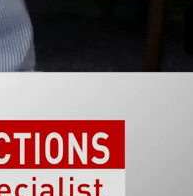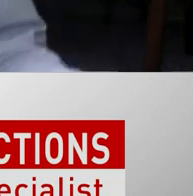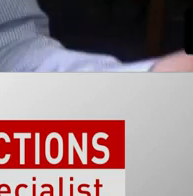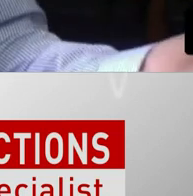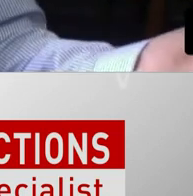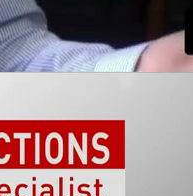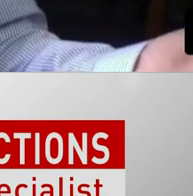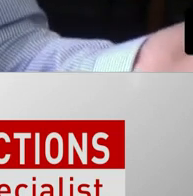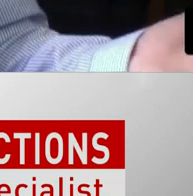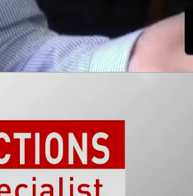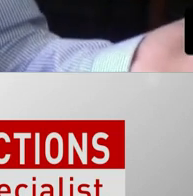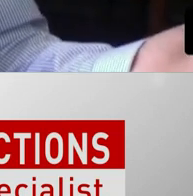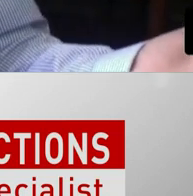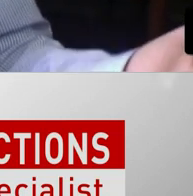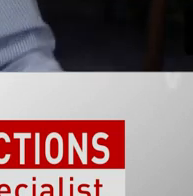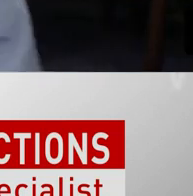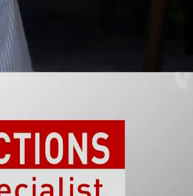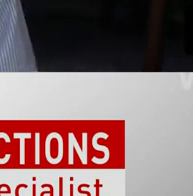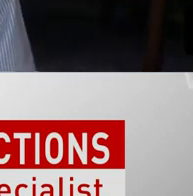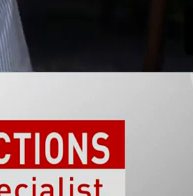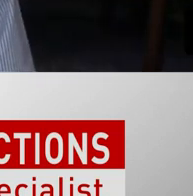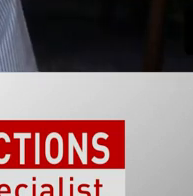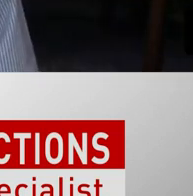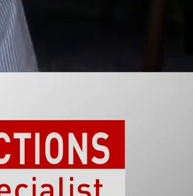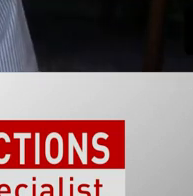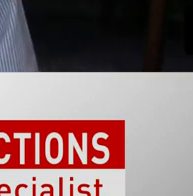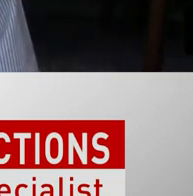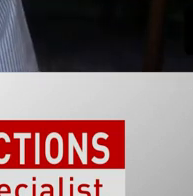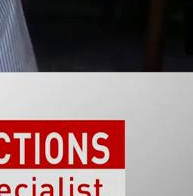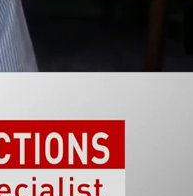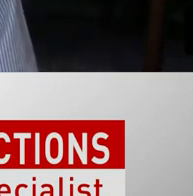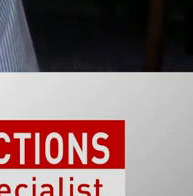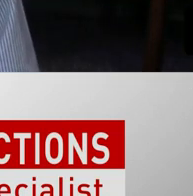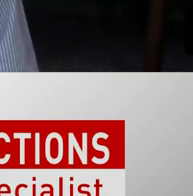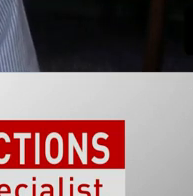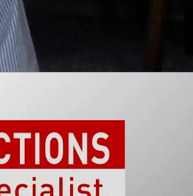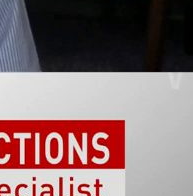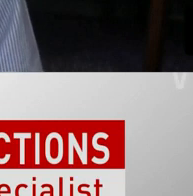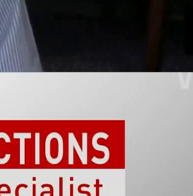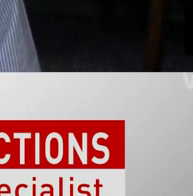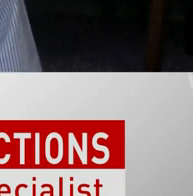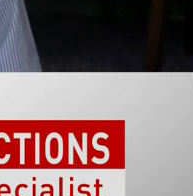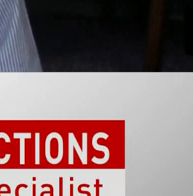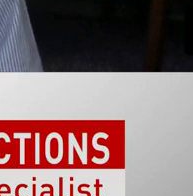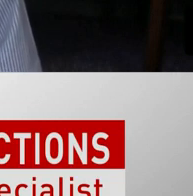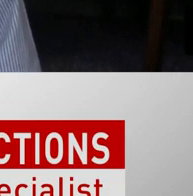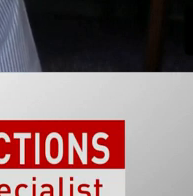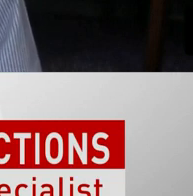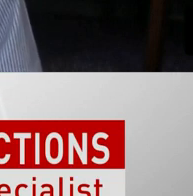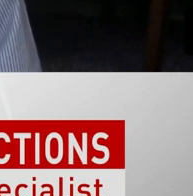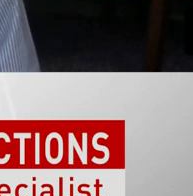DISTANCING MEASURES IS SO THAT WE DON'T MEET OR EXCEED THAT CAPACITY.